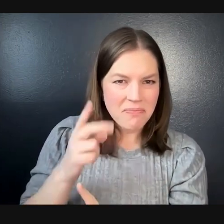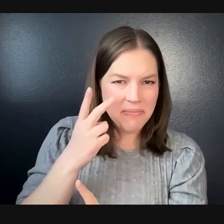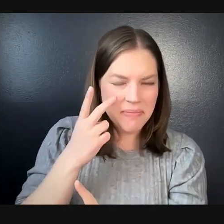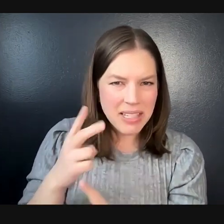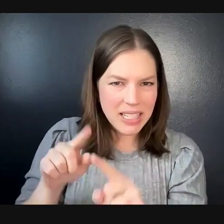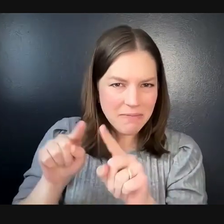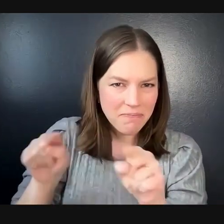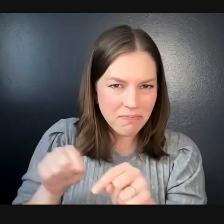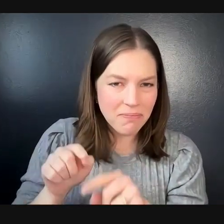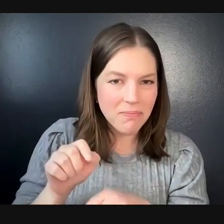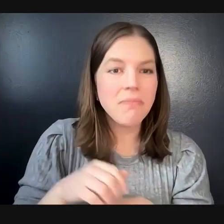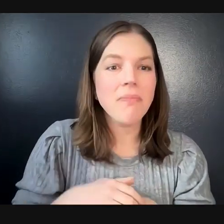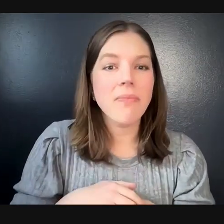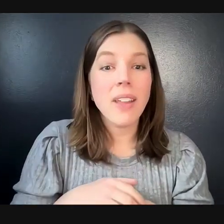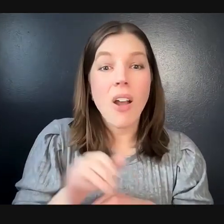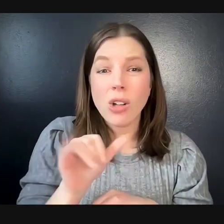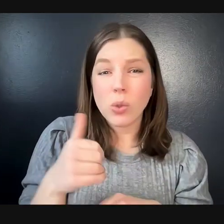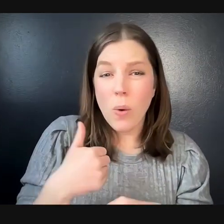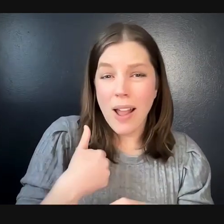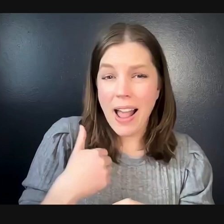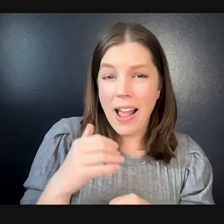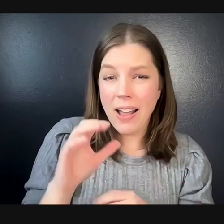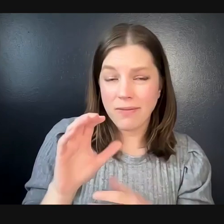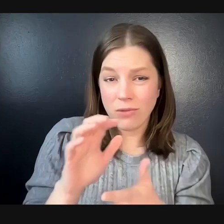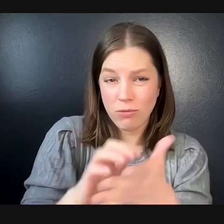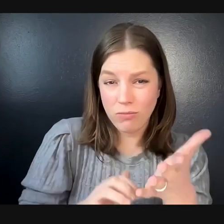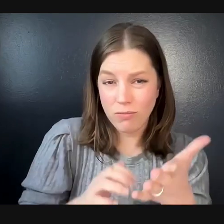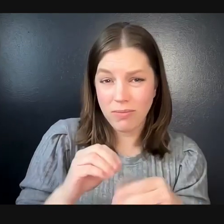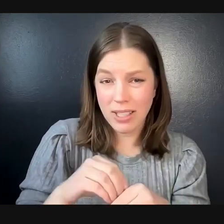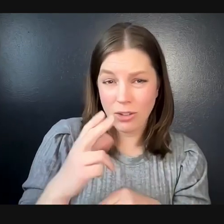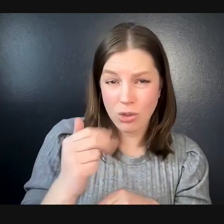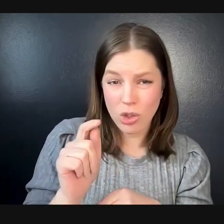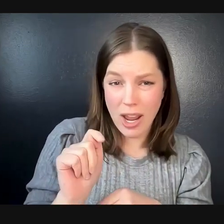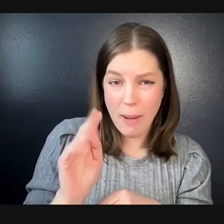button here in Zoom. Or in the chat box, we will share a link.